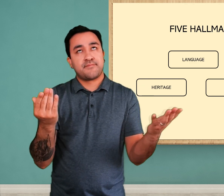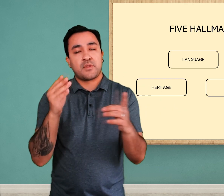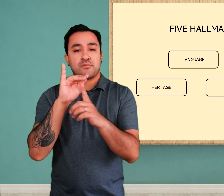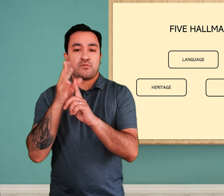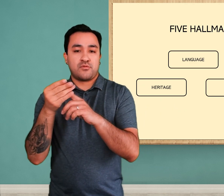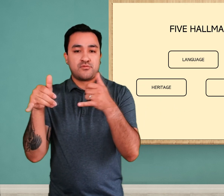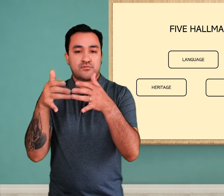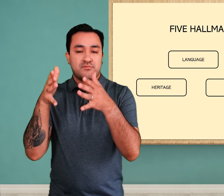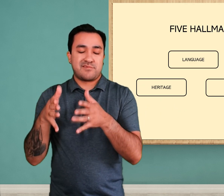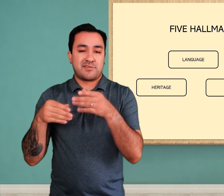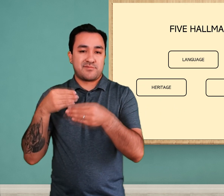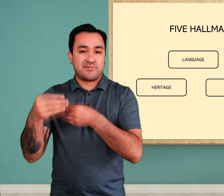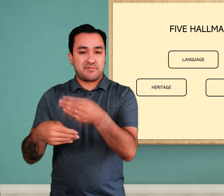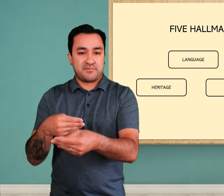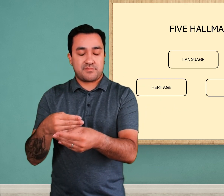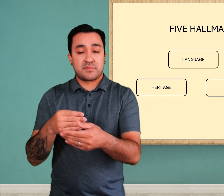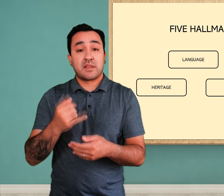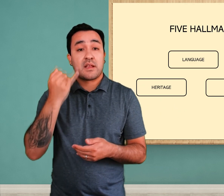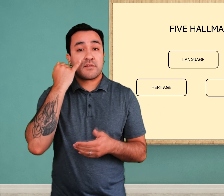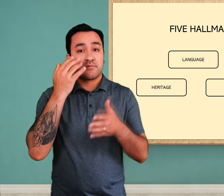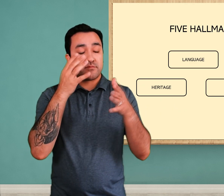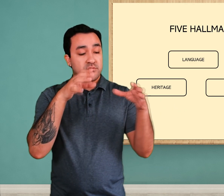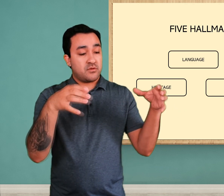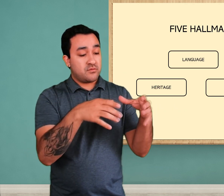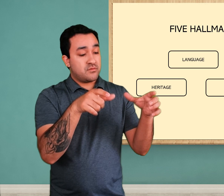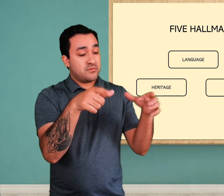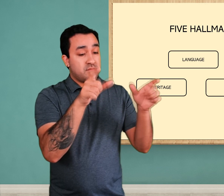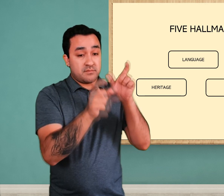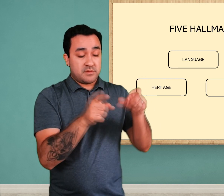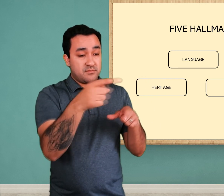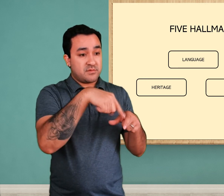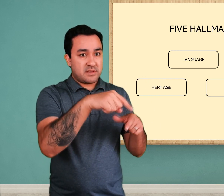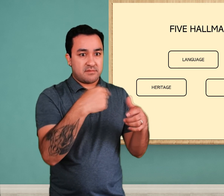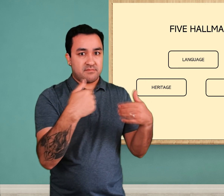If a group of people have these five hallmarks we can consider them a culture.